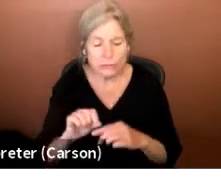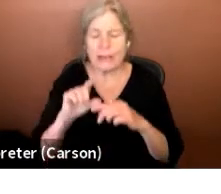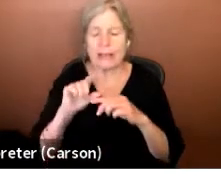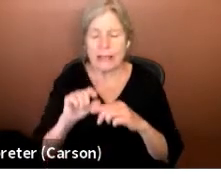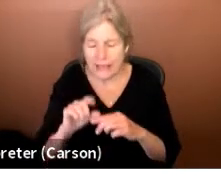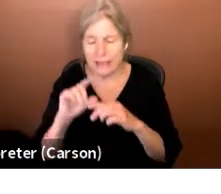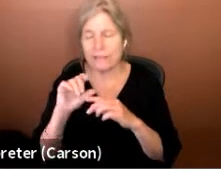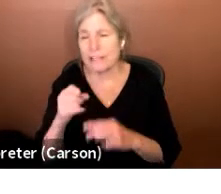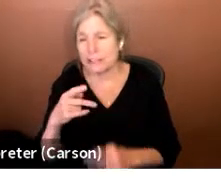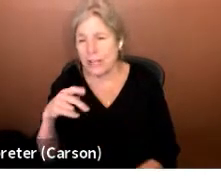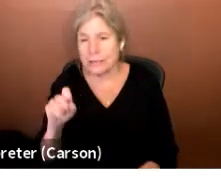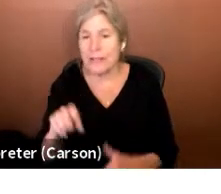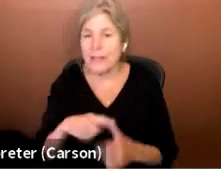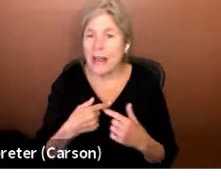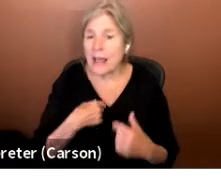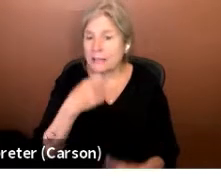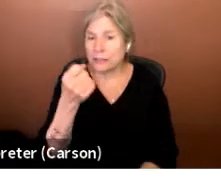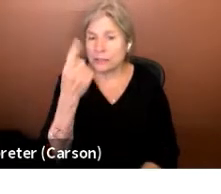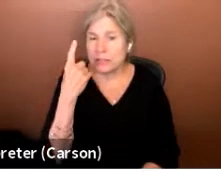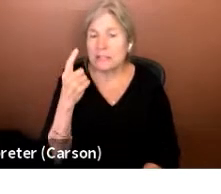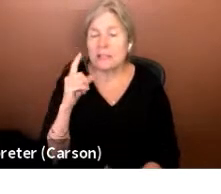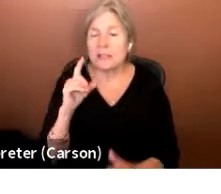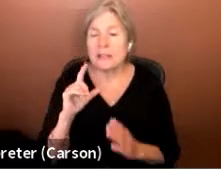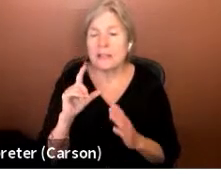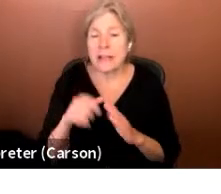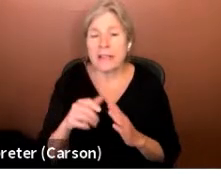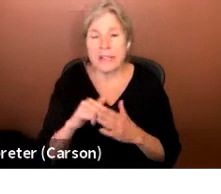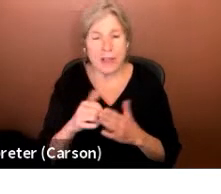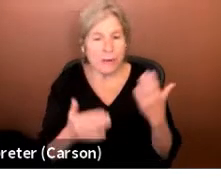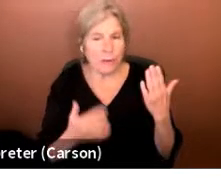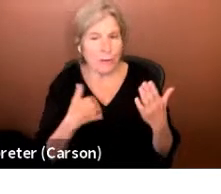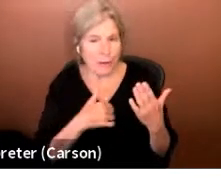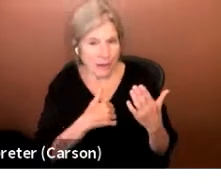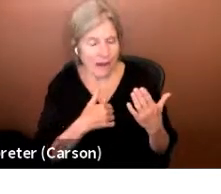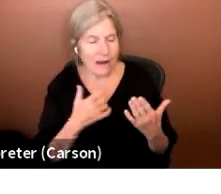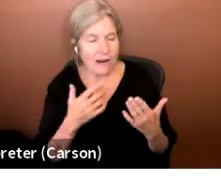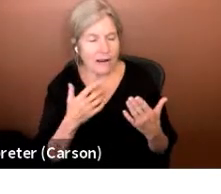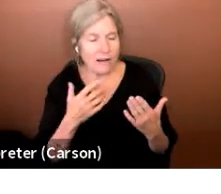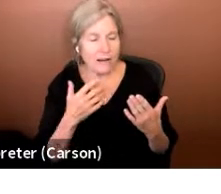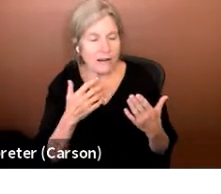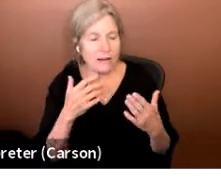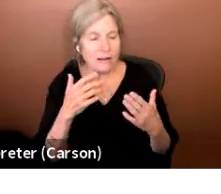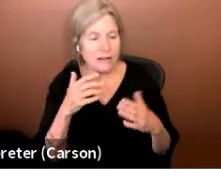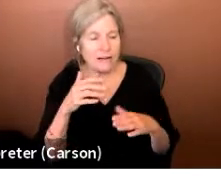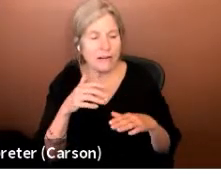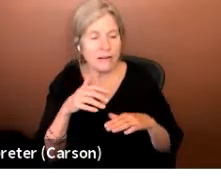understood better that probably we are floating in a world of